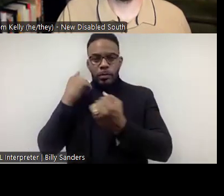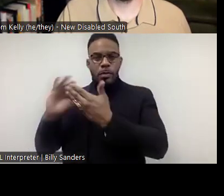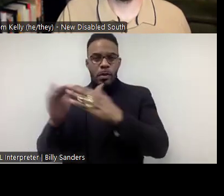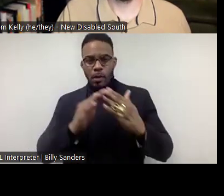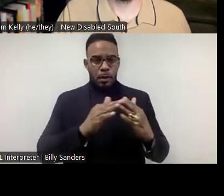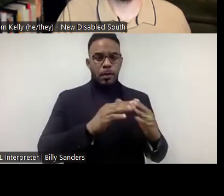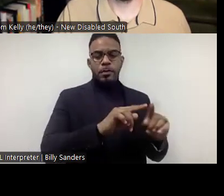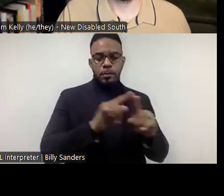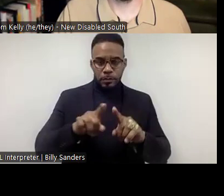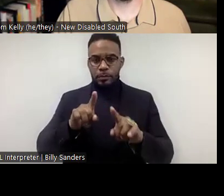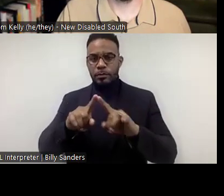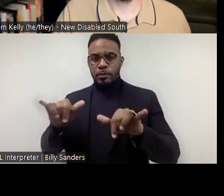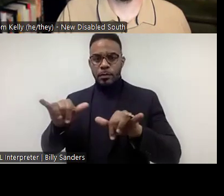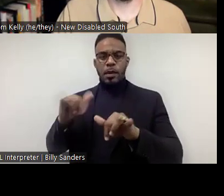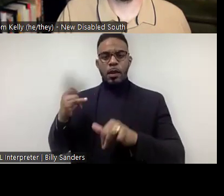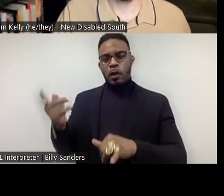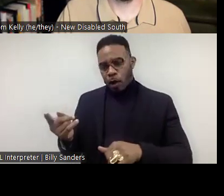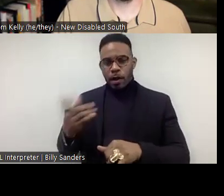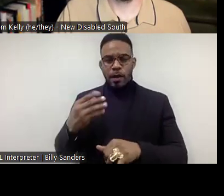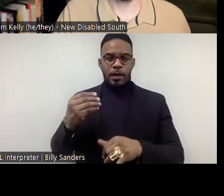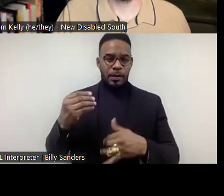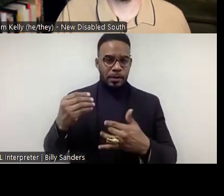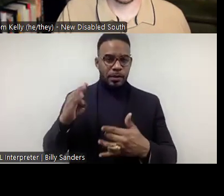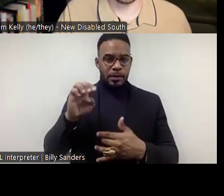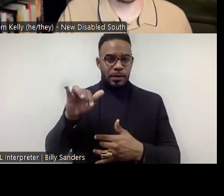Rachita is as passionate about helping and advocating for her